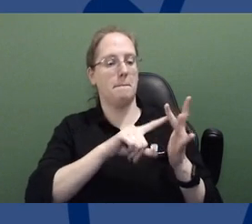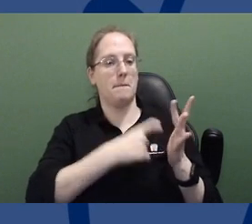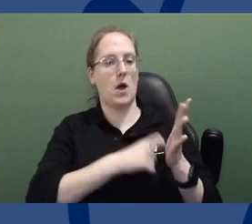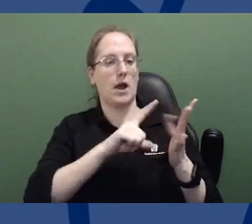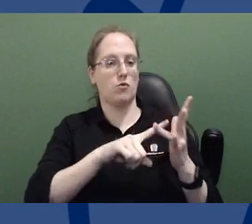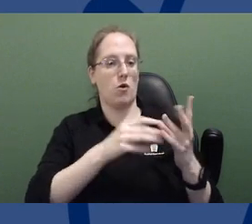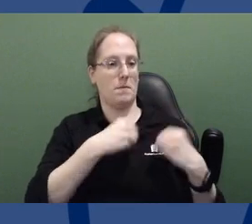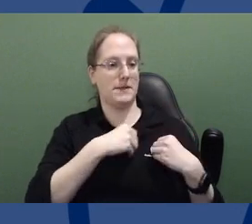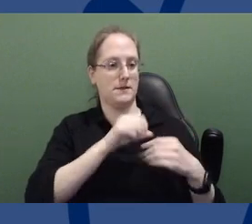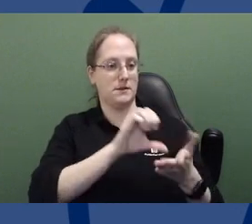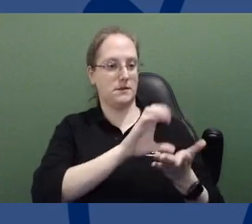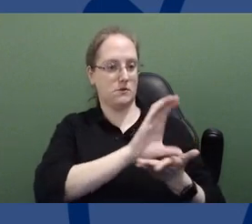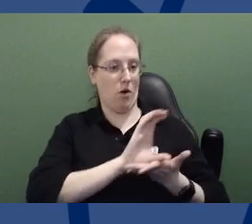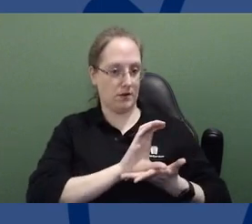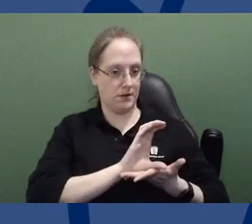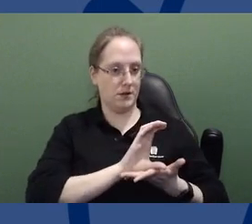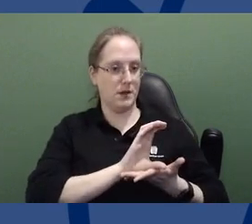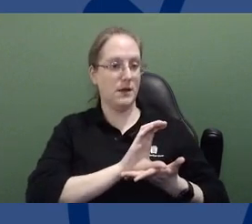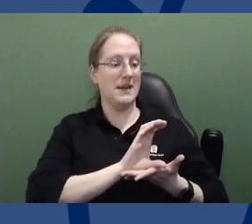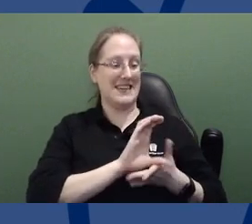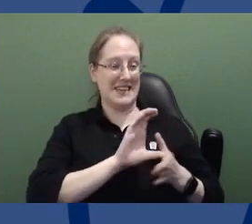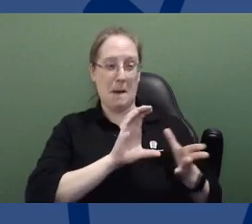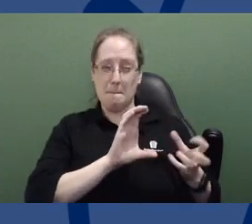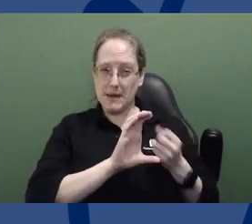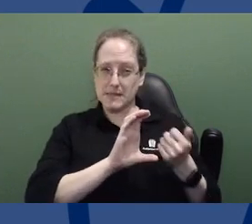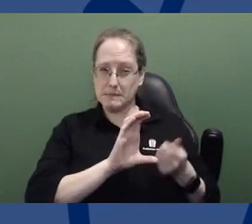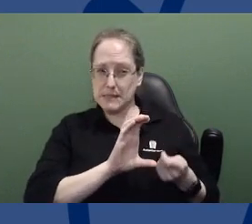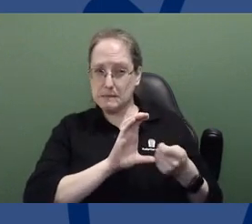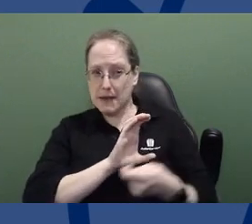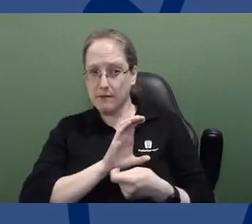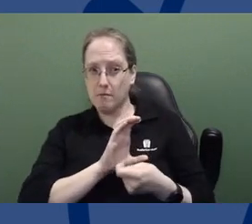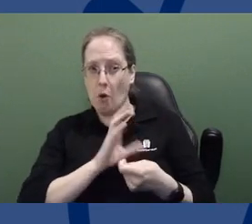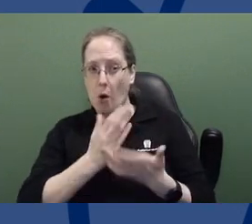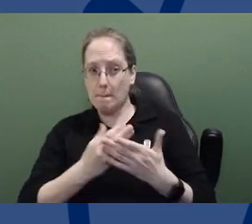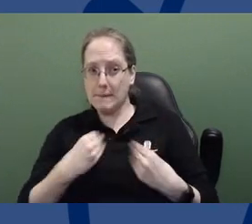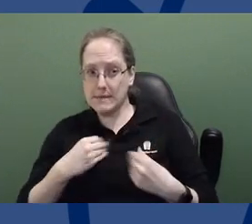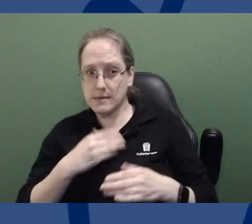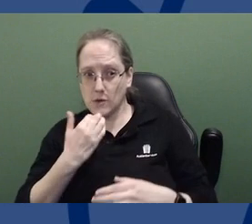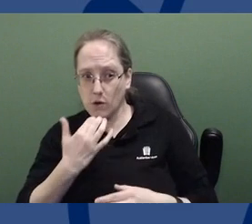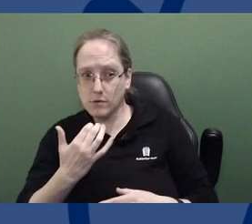have to be used to cover business costs, and what if the costs are greater than the value